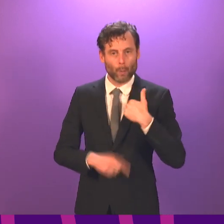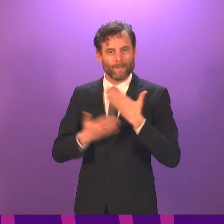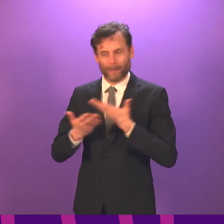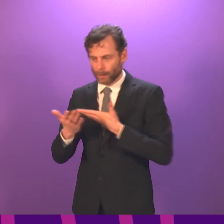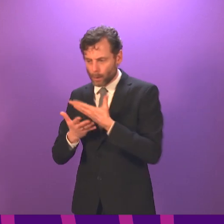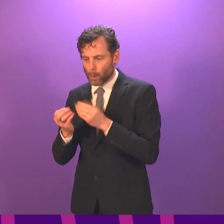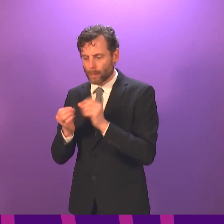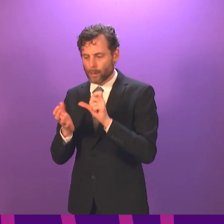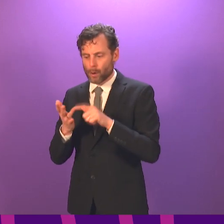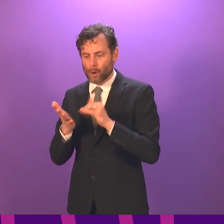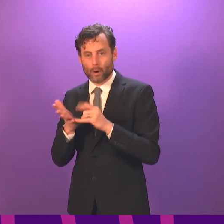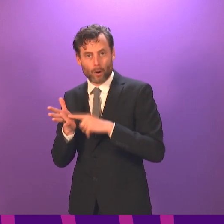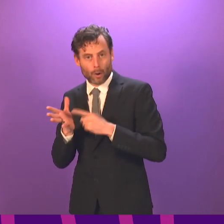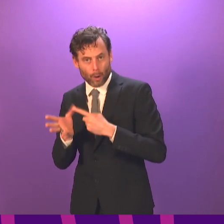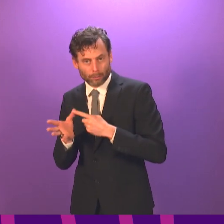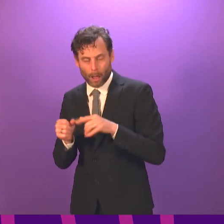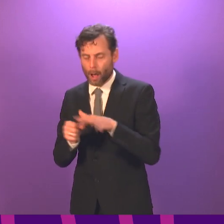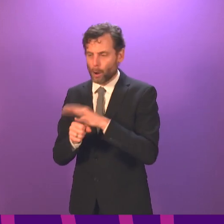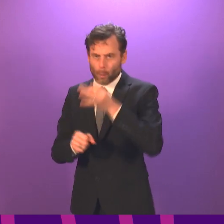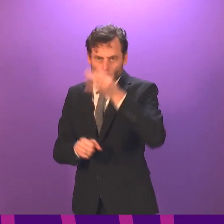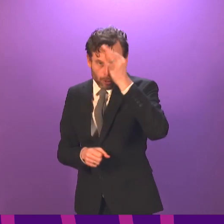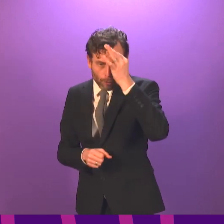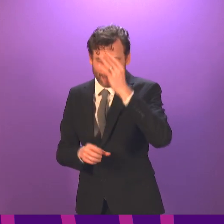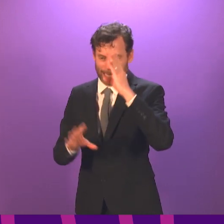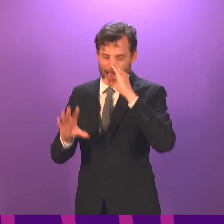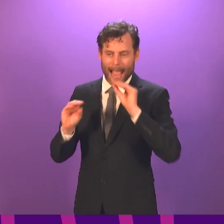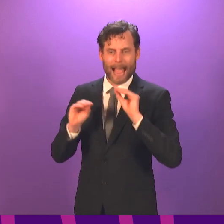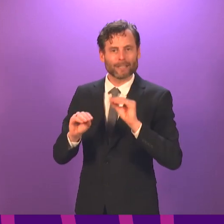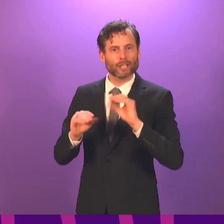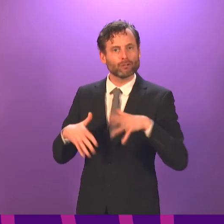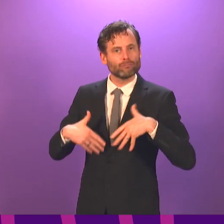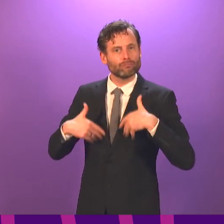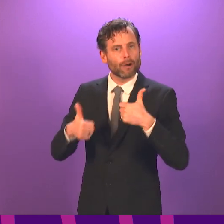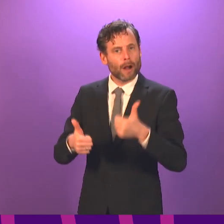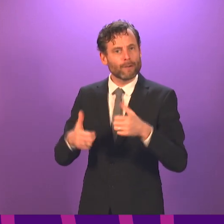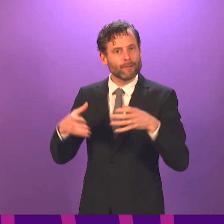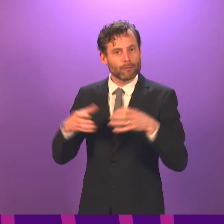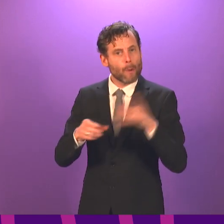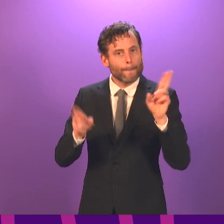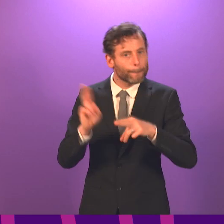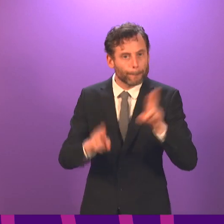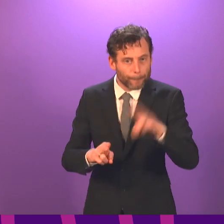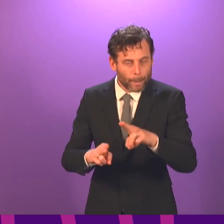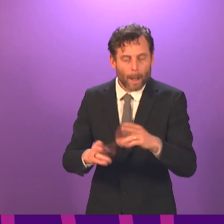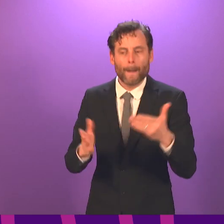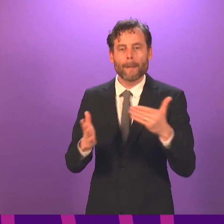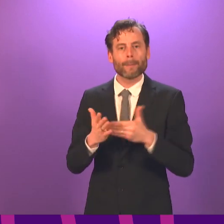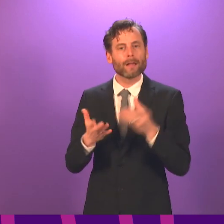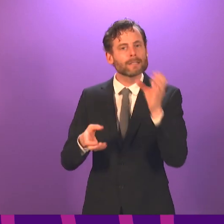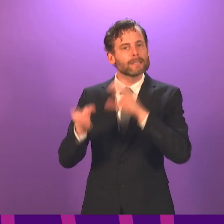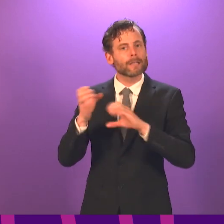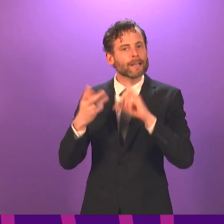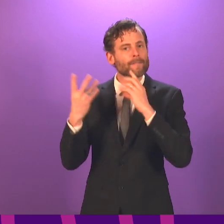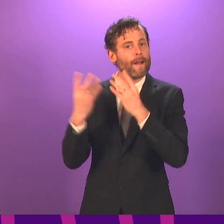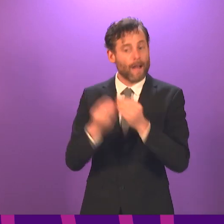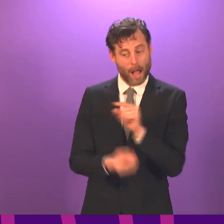Convention of Scottish Local Authorities and local authorities, discussions with the Covid-19 education recovery group, and scientific advice from the advisory sub-group on education and